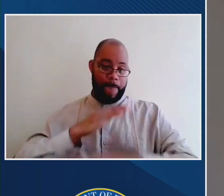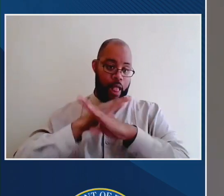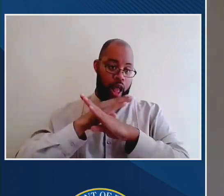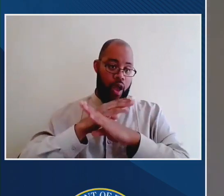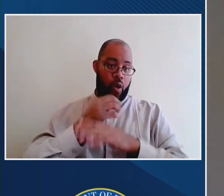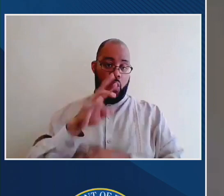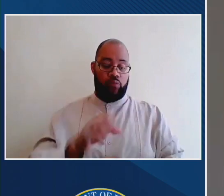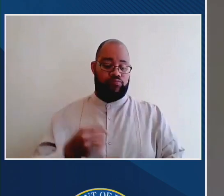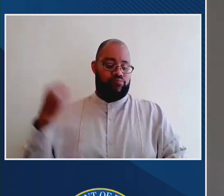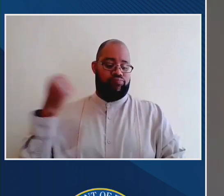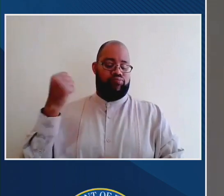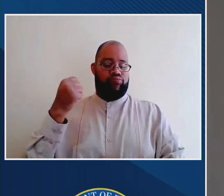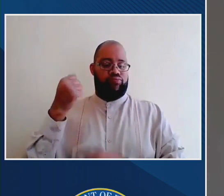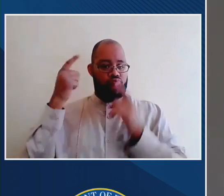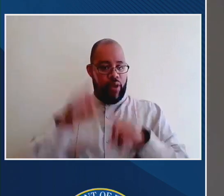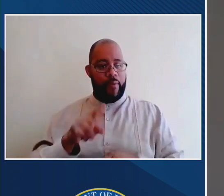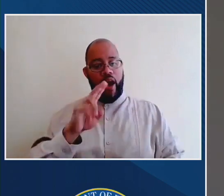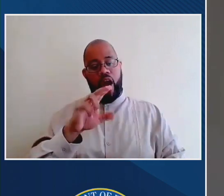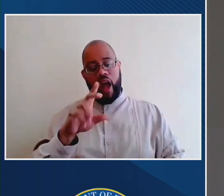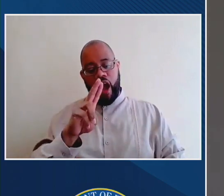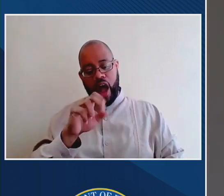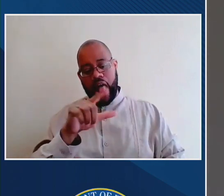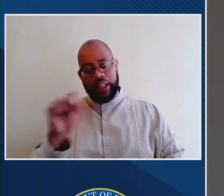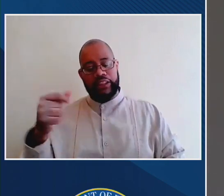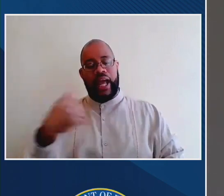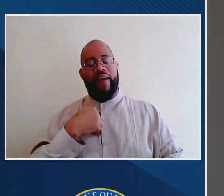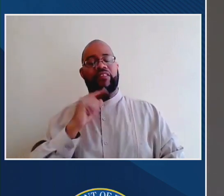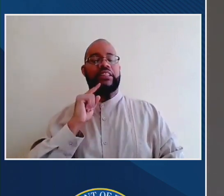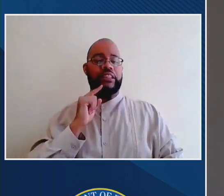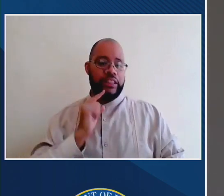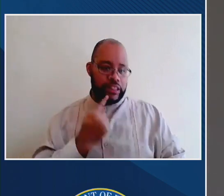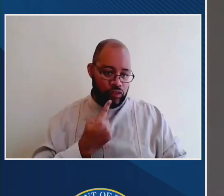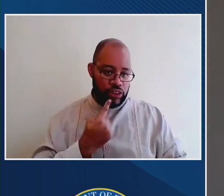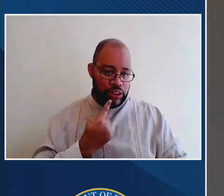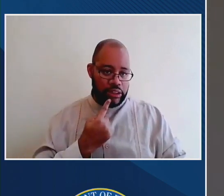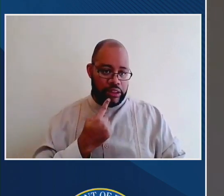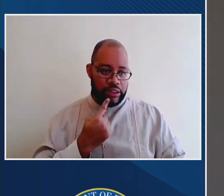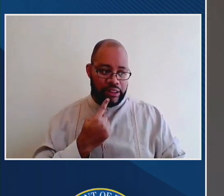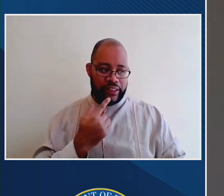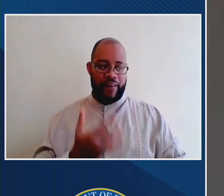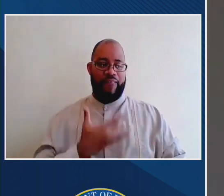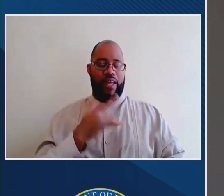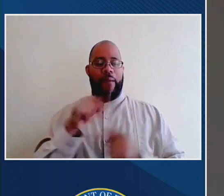consensus unless they have serious reservations about what is being proposed.